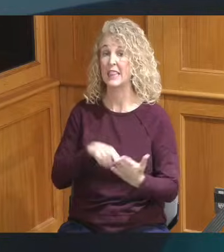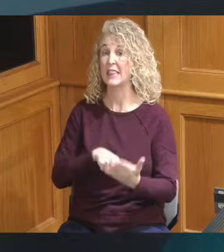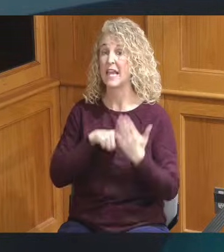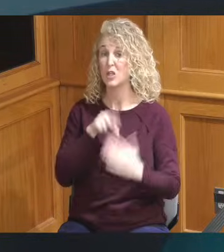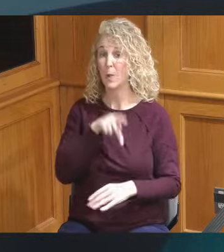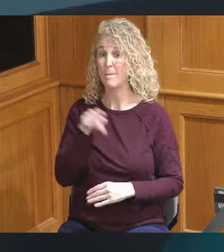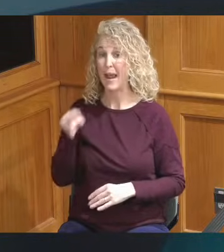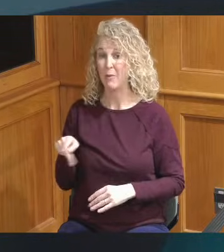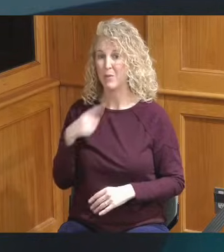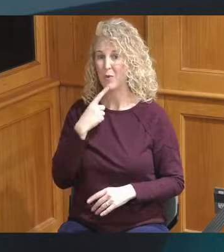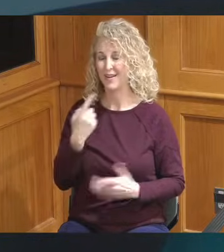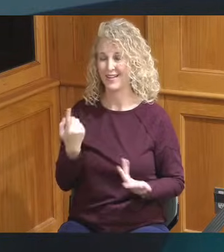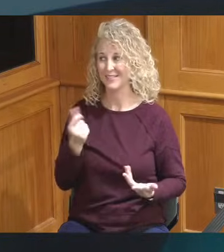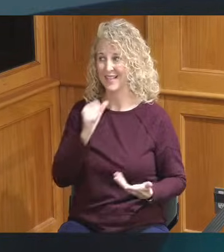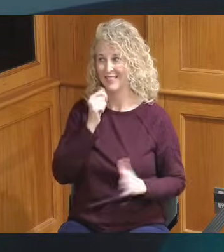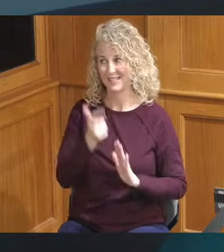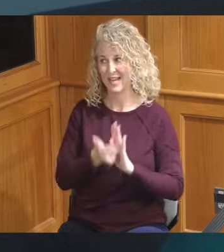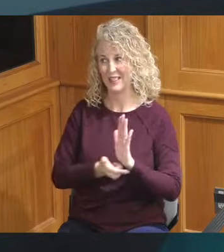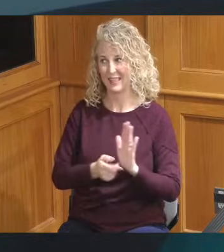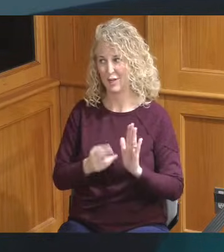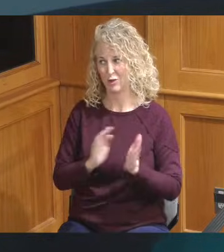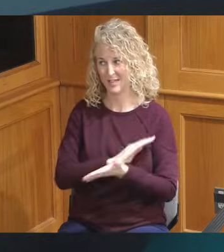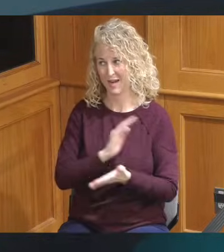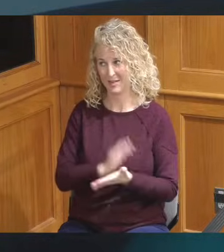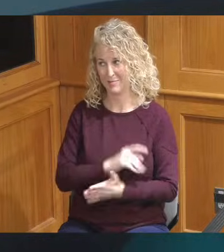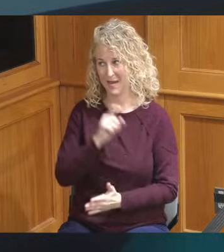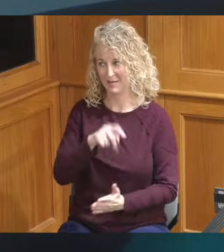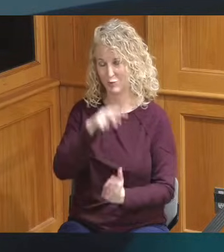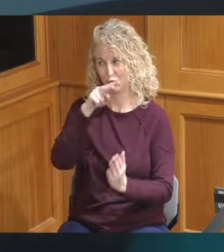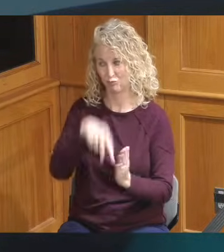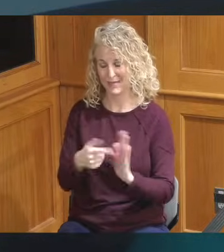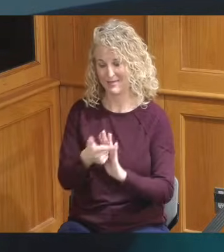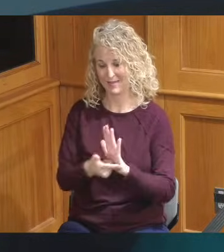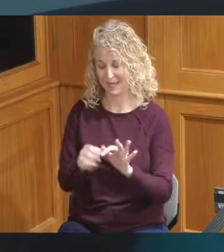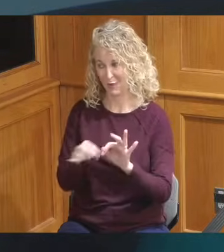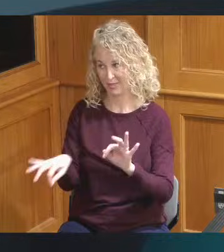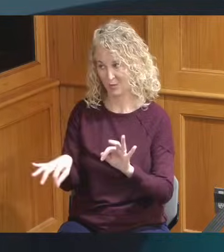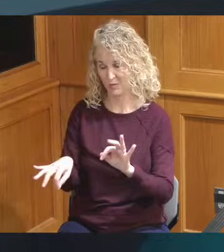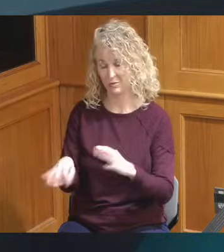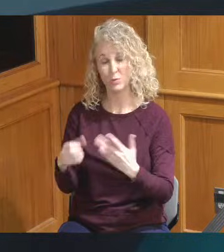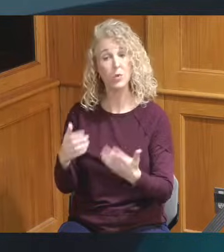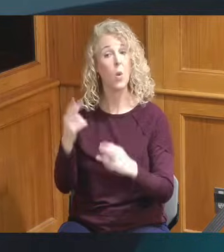off the box for a PowerPoint. I need to read the fine print. So hopefully we'll have that before